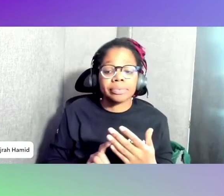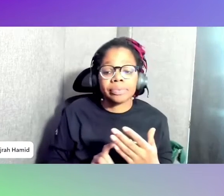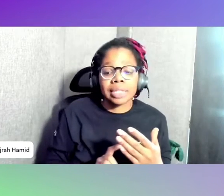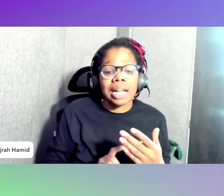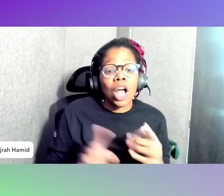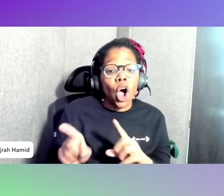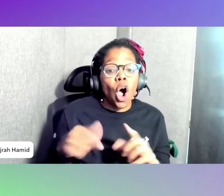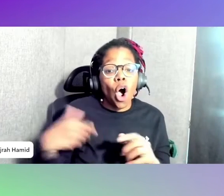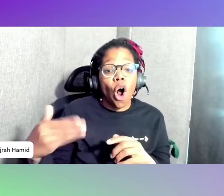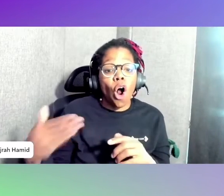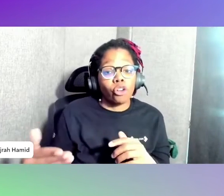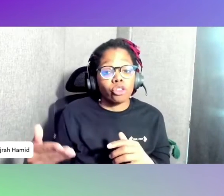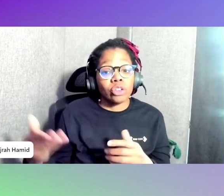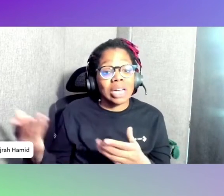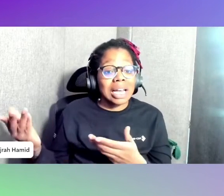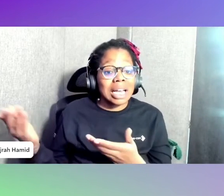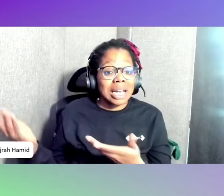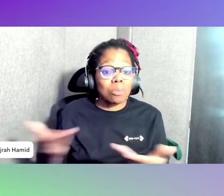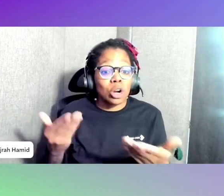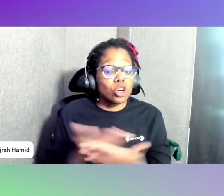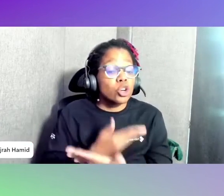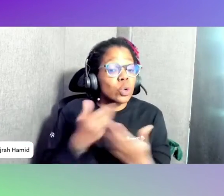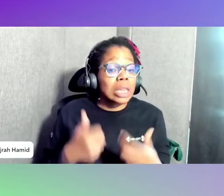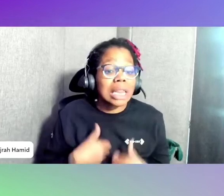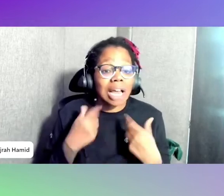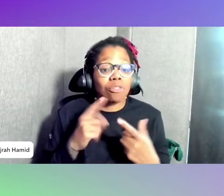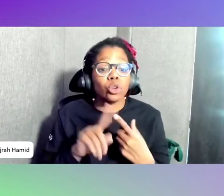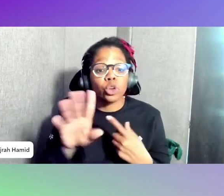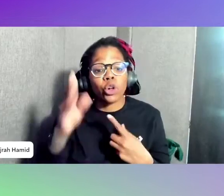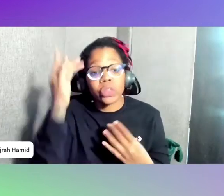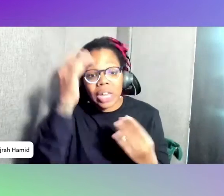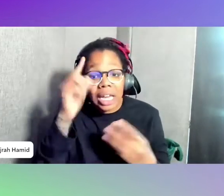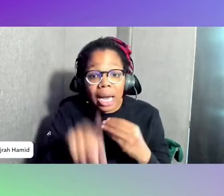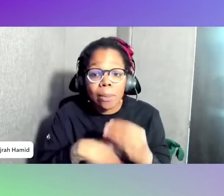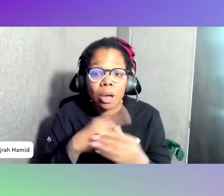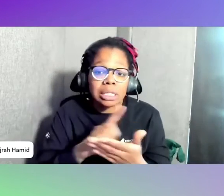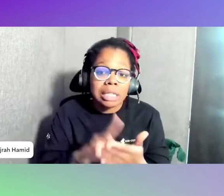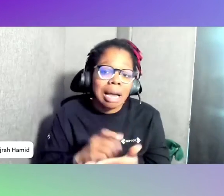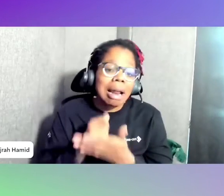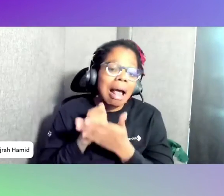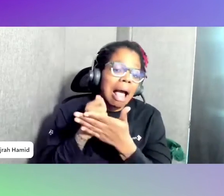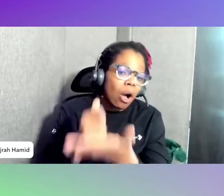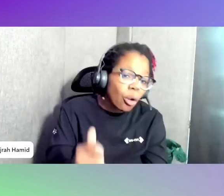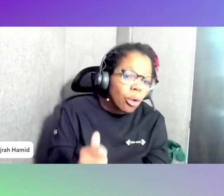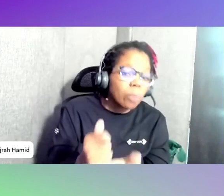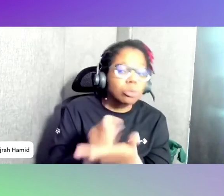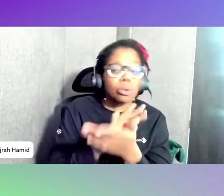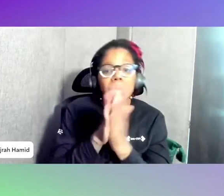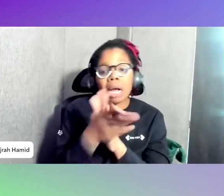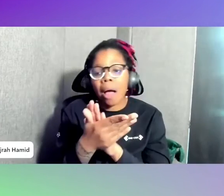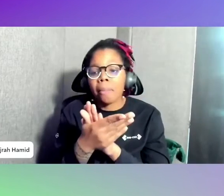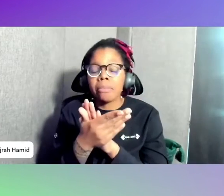professional designers, and regular patrons who are interested in arts and design. They say it can often